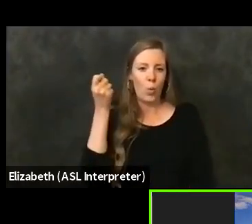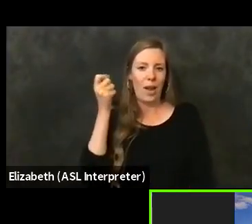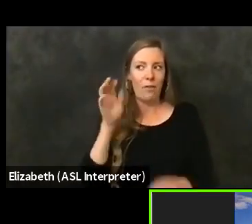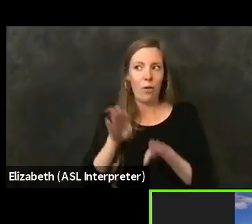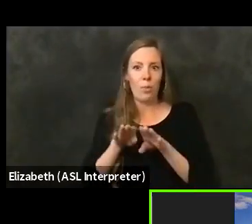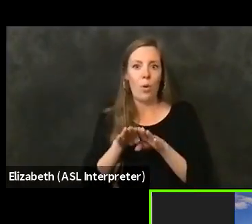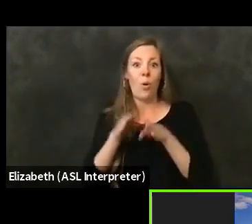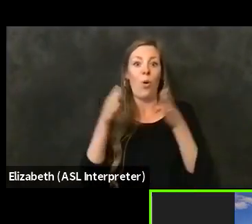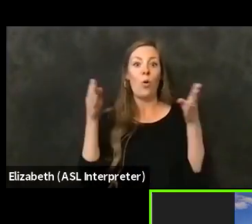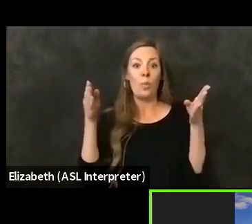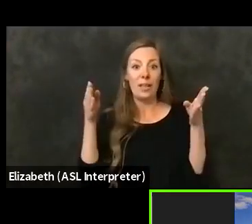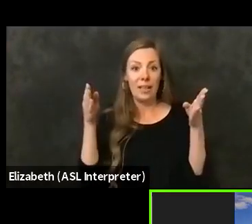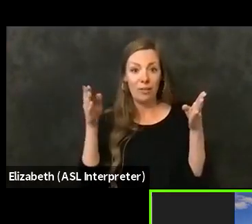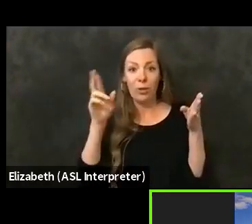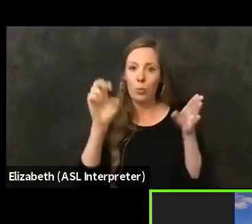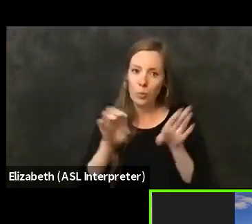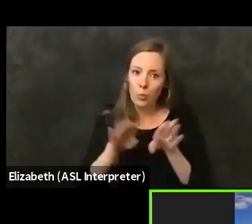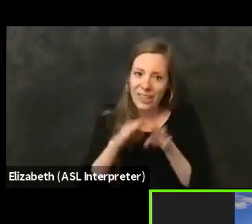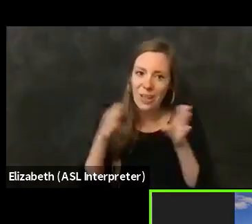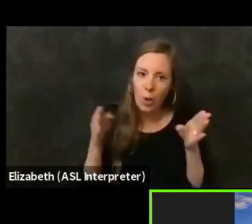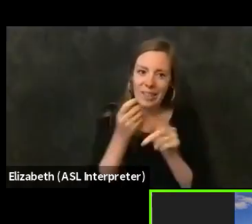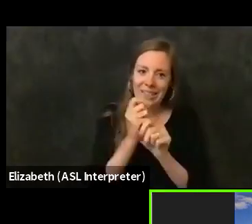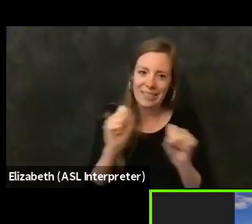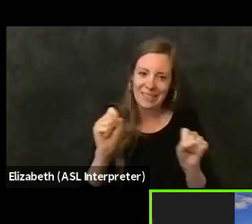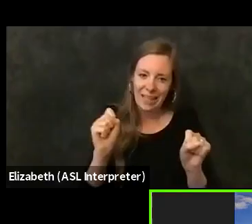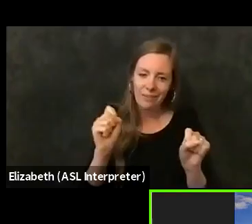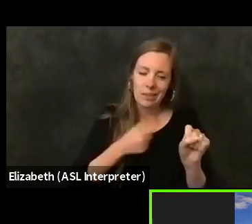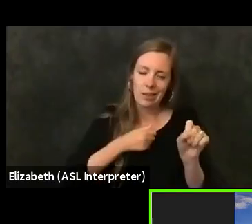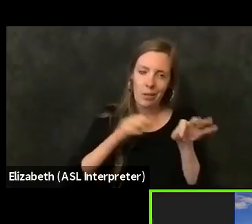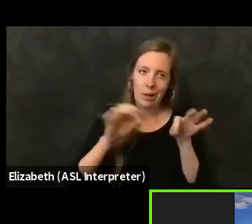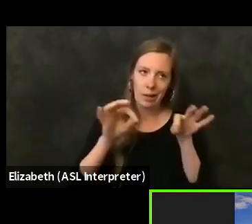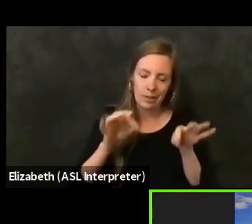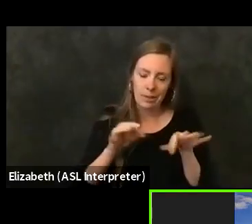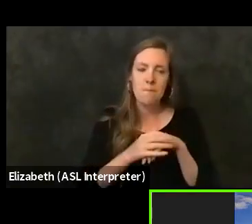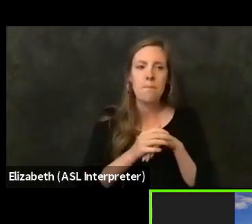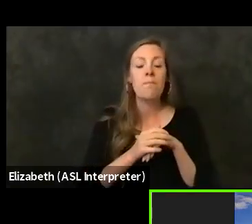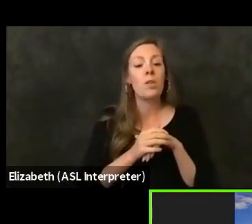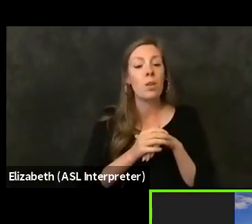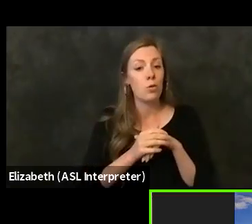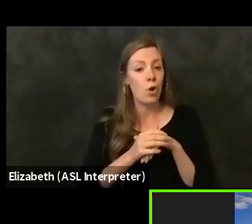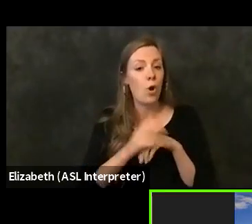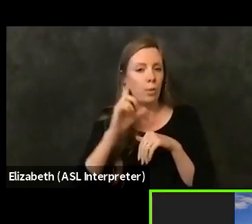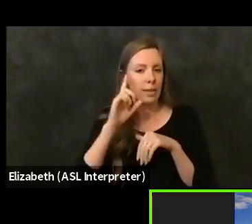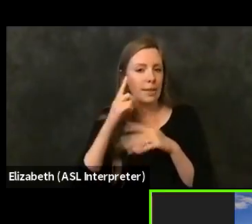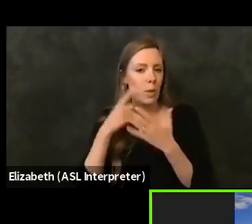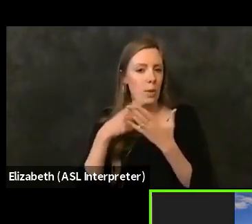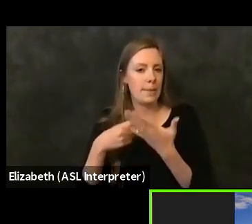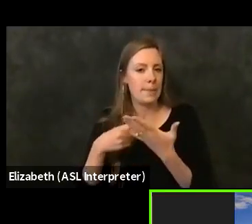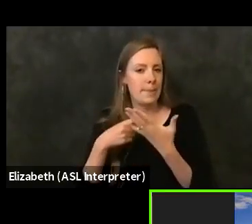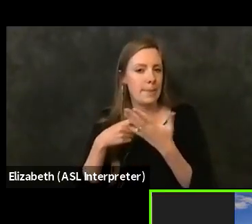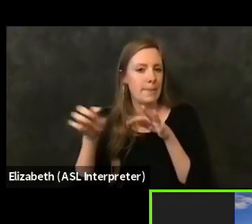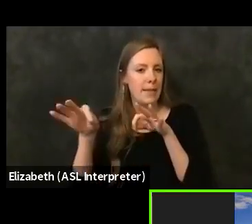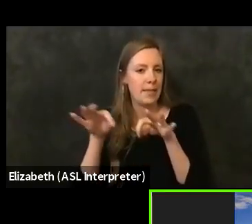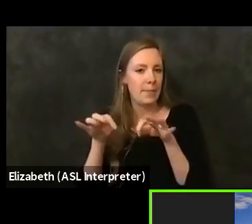hold us back from reopening safely, is what I would say. So we do anticipate we're working over the coming days with the governor's office on